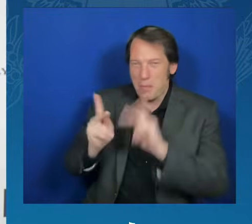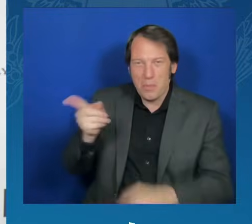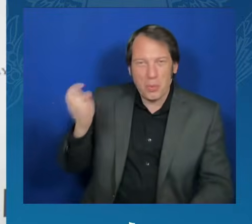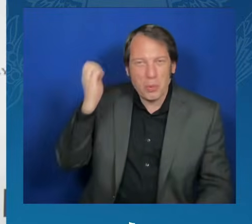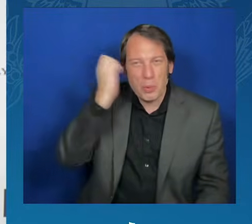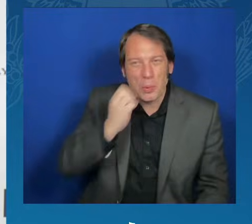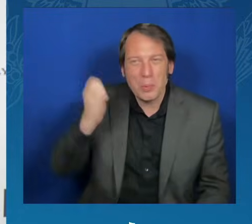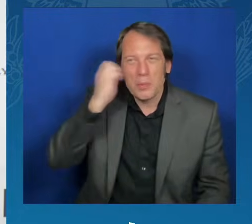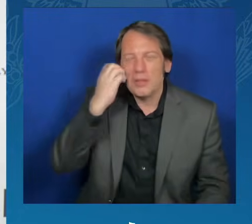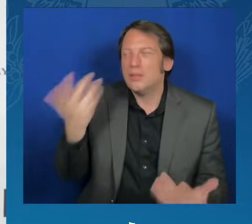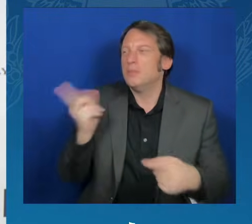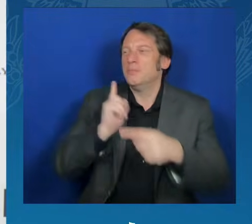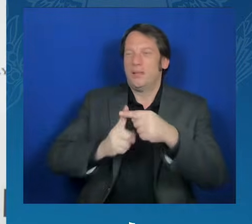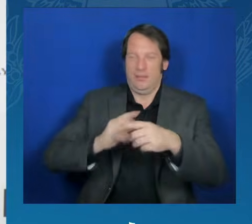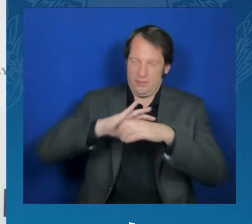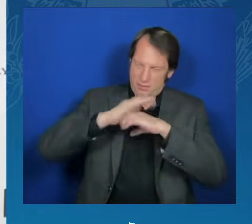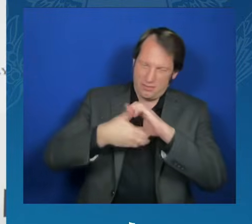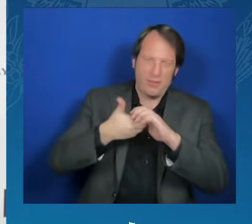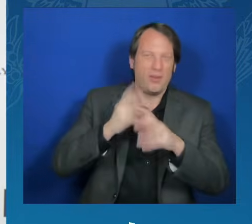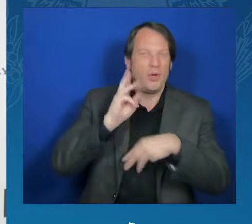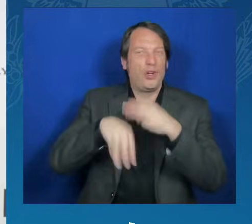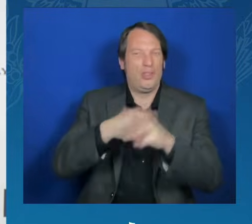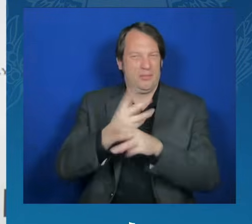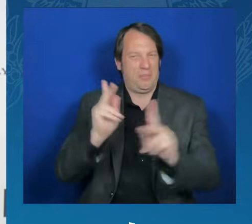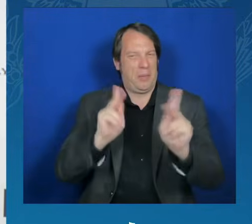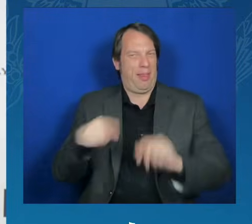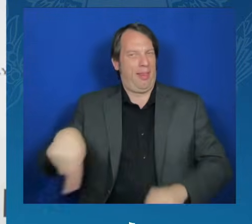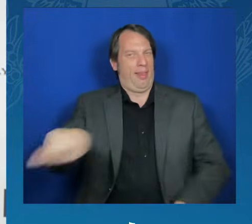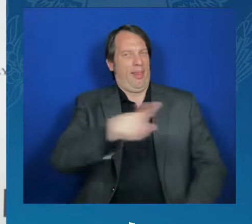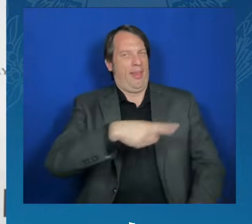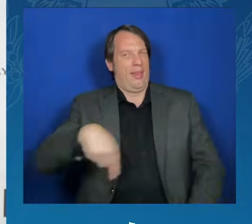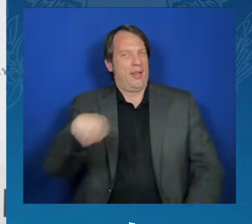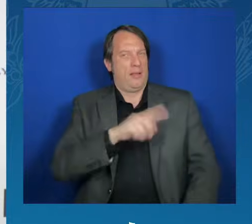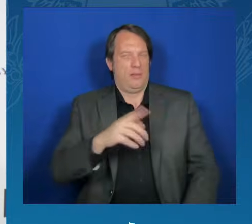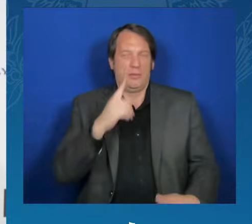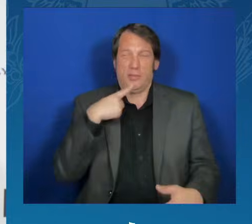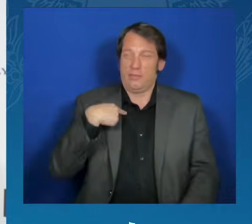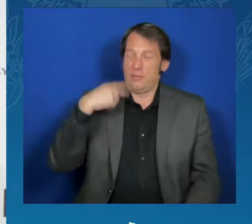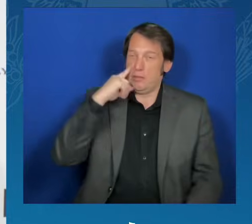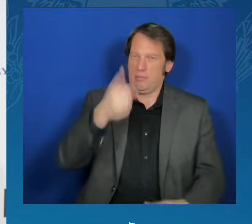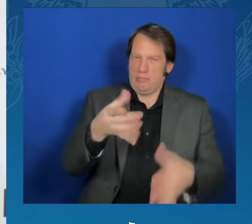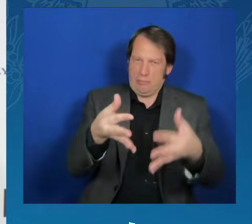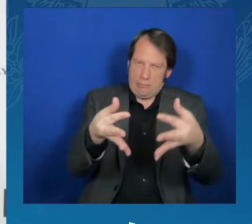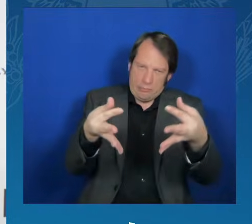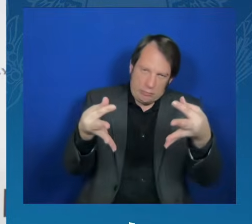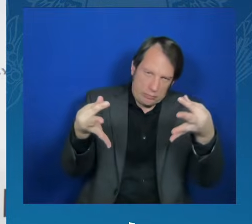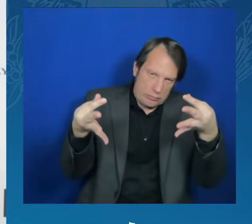I believe it is in the fundamental interest of the American people for the United States